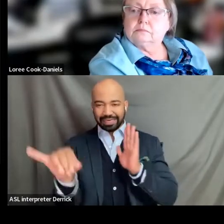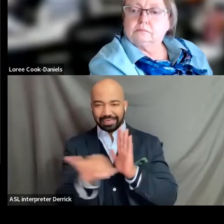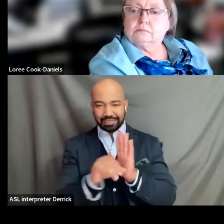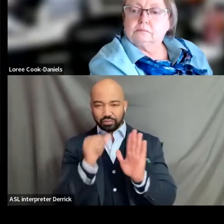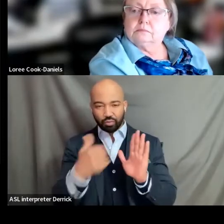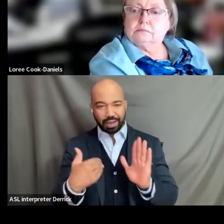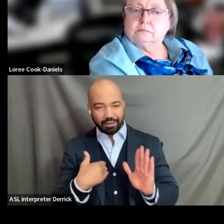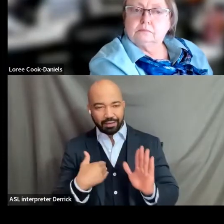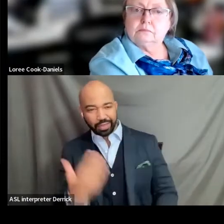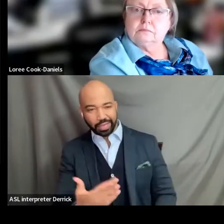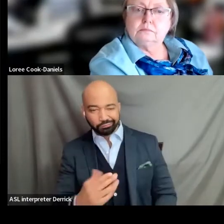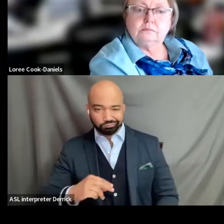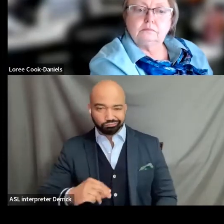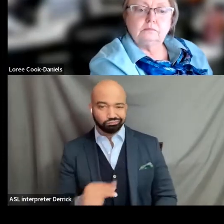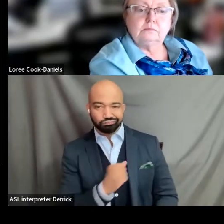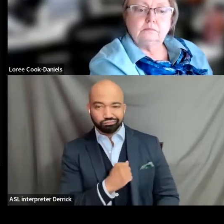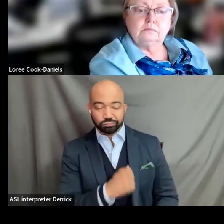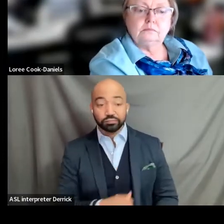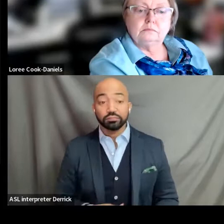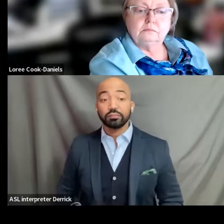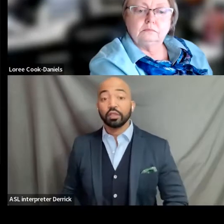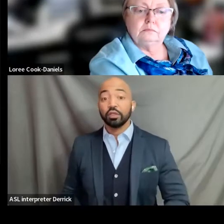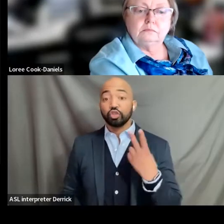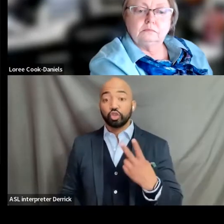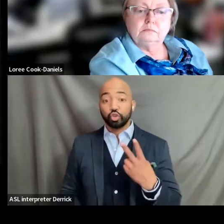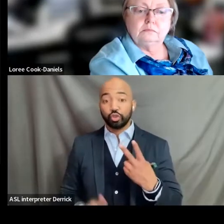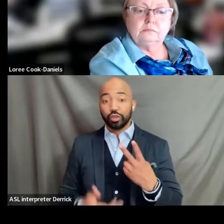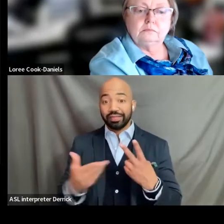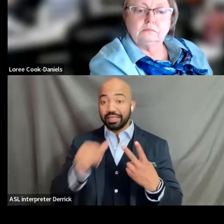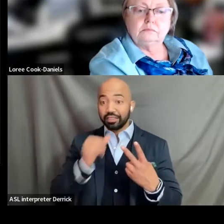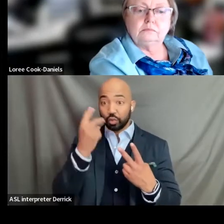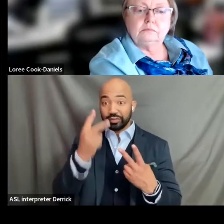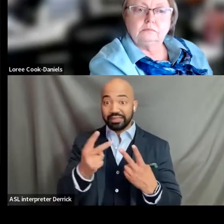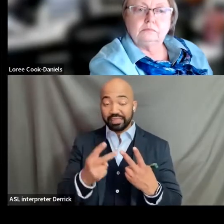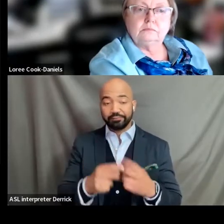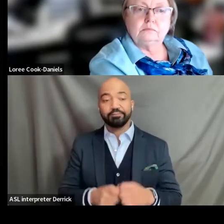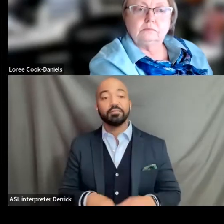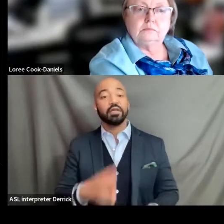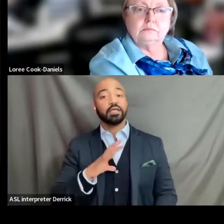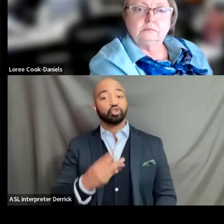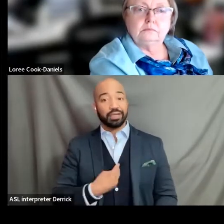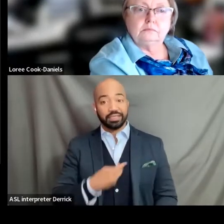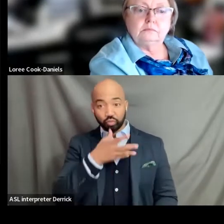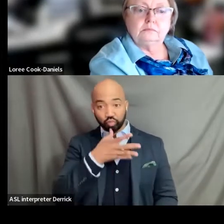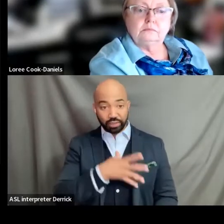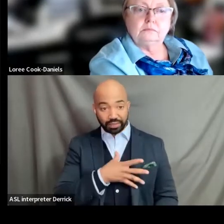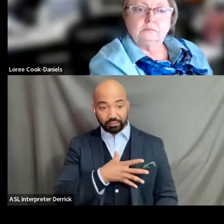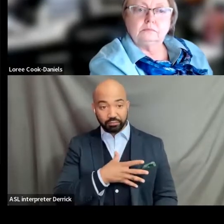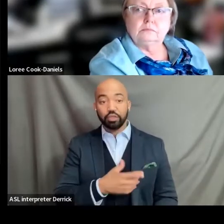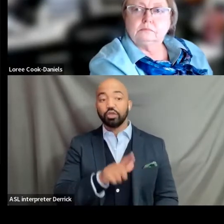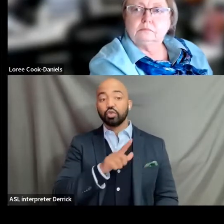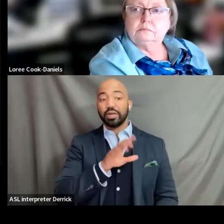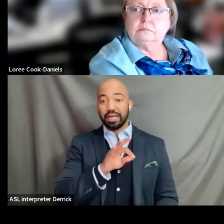So the two areas that you're not seeing include trans women which is 29%,